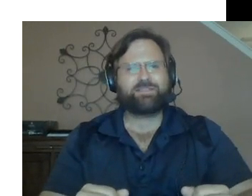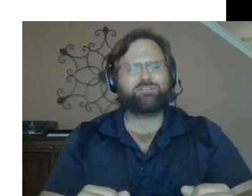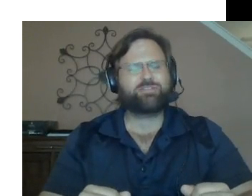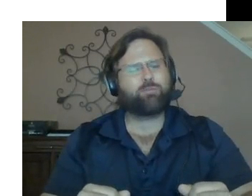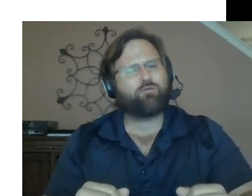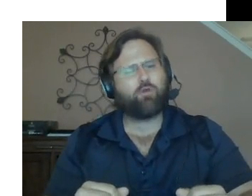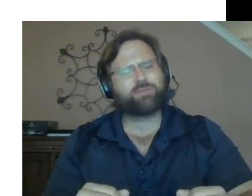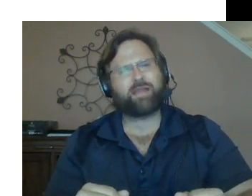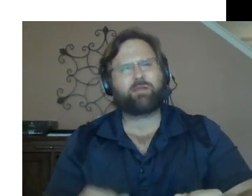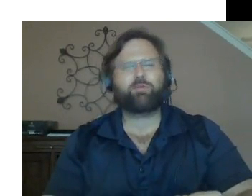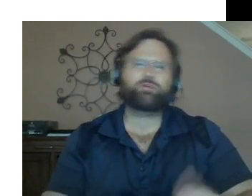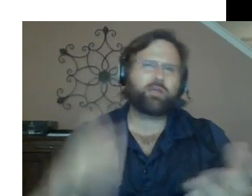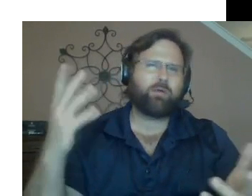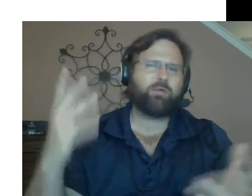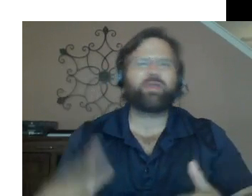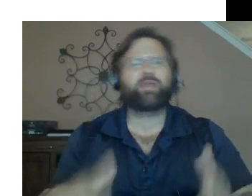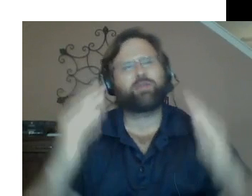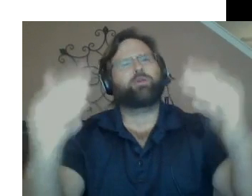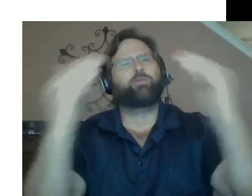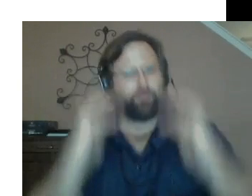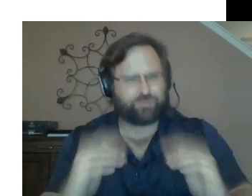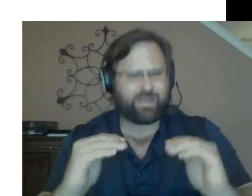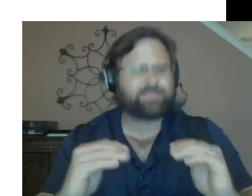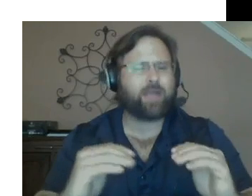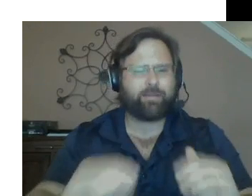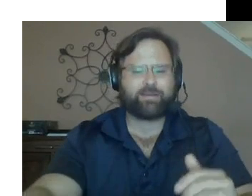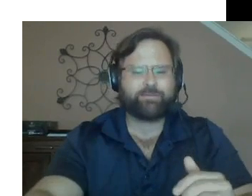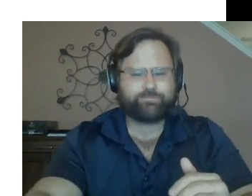this is using a more formal setting when you're talking about one thing and then you want to move to the next topic